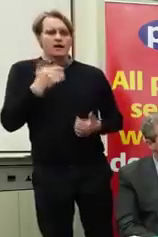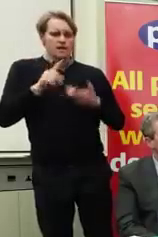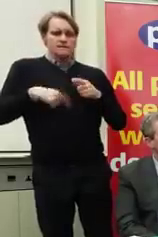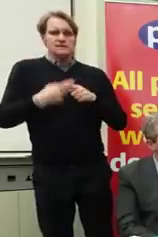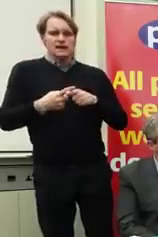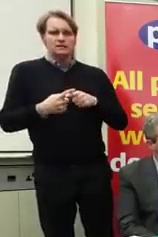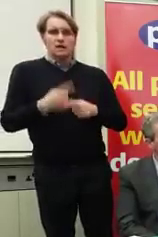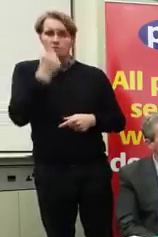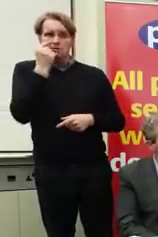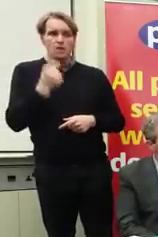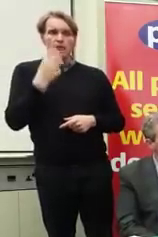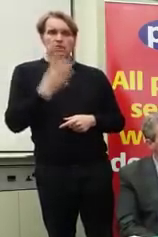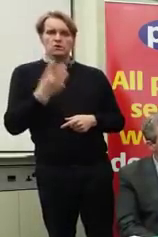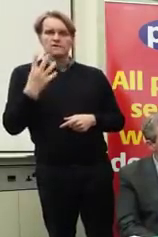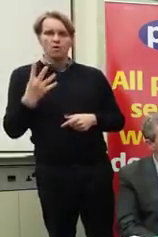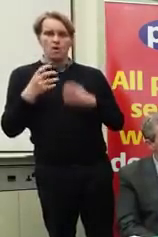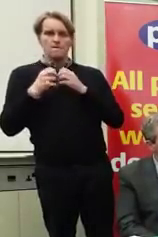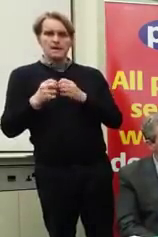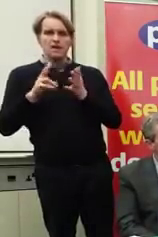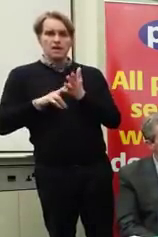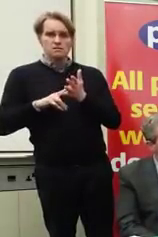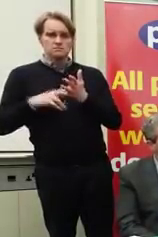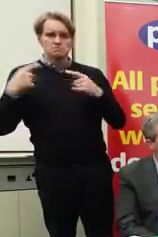£120 billion but I think there's most probably somewhere around £60-70 billion